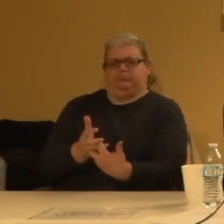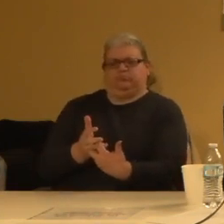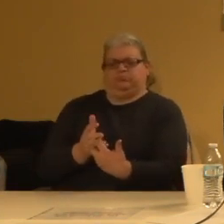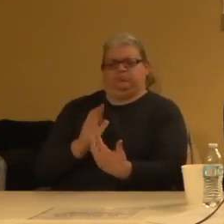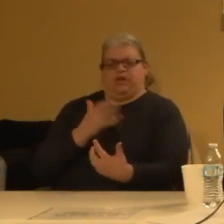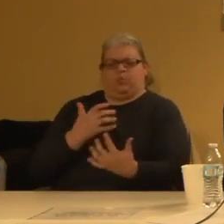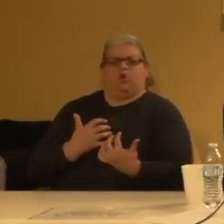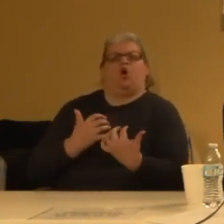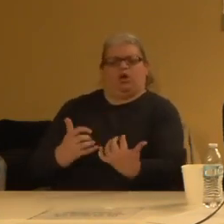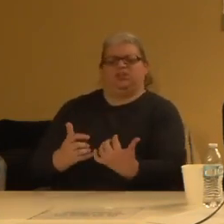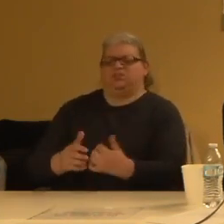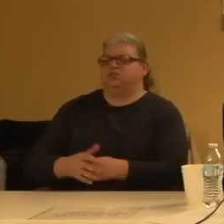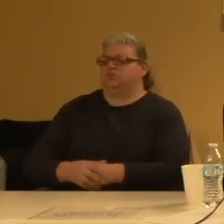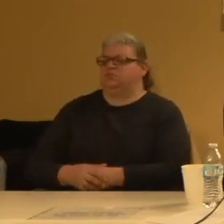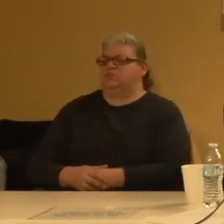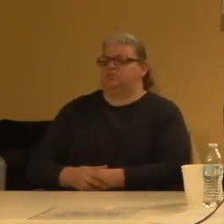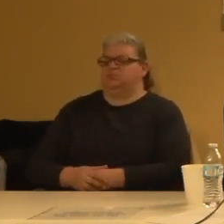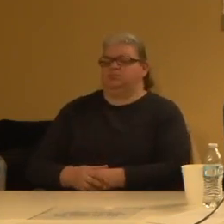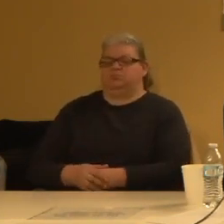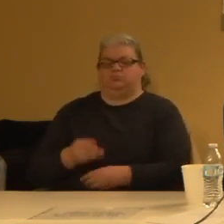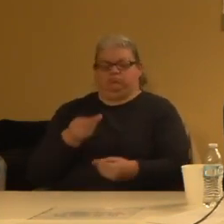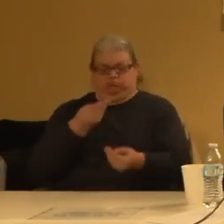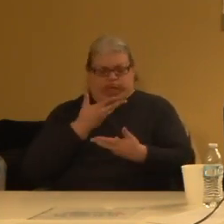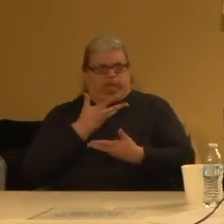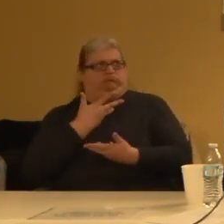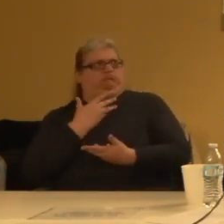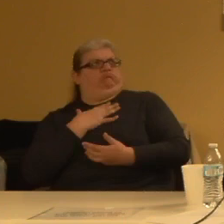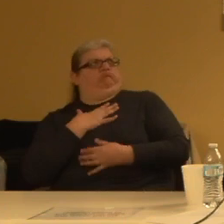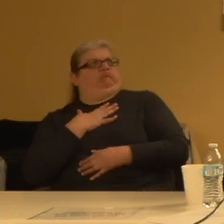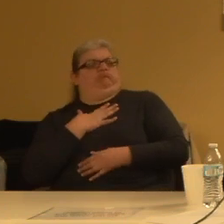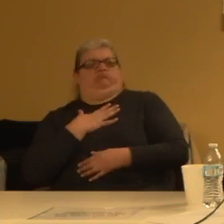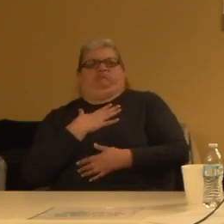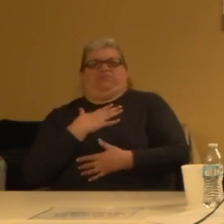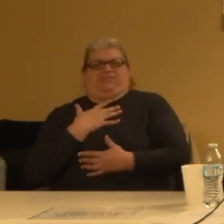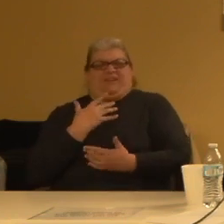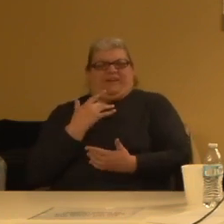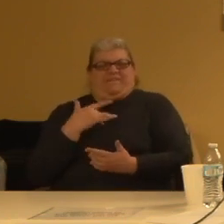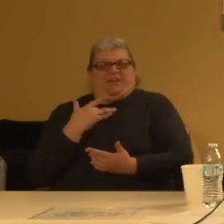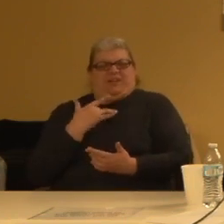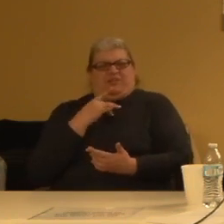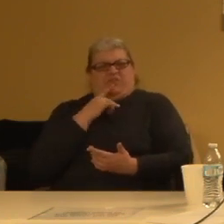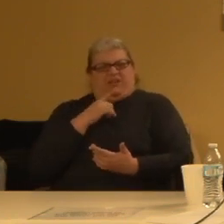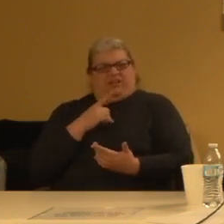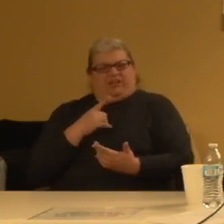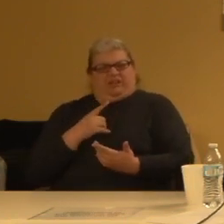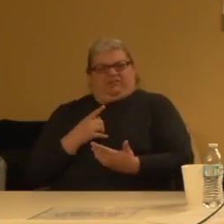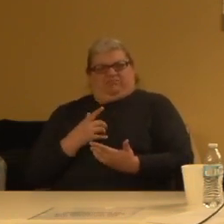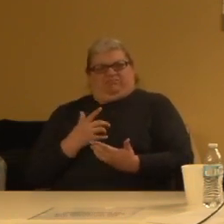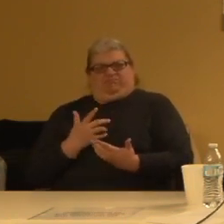That I think is a really, really problematic transaction, unless you're